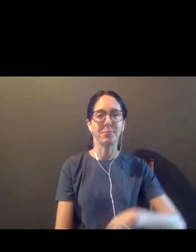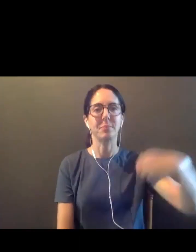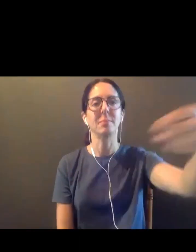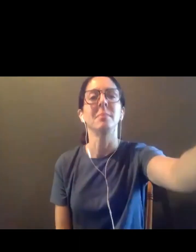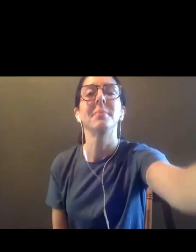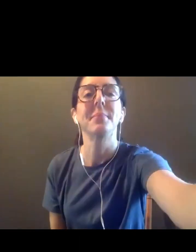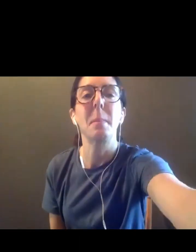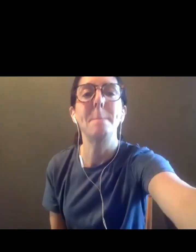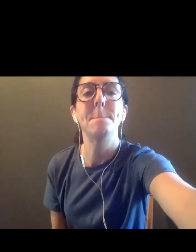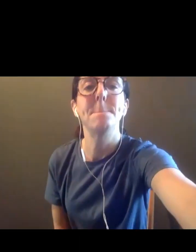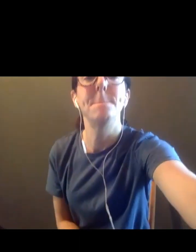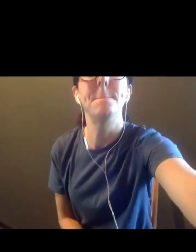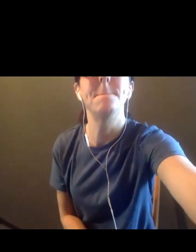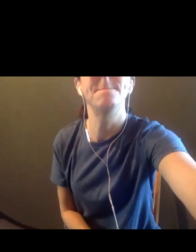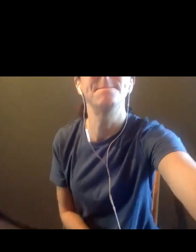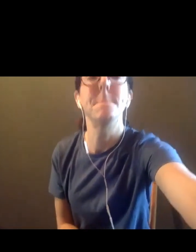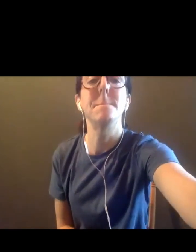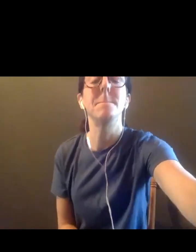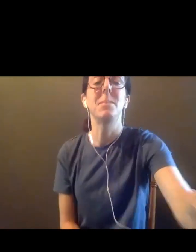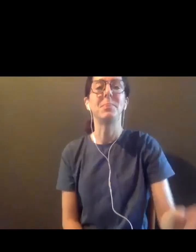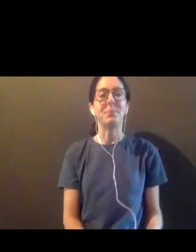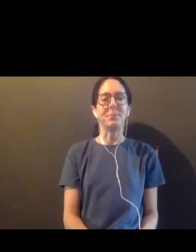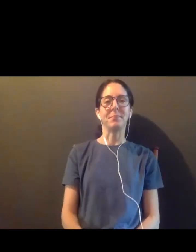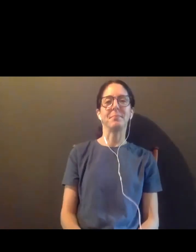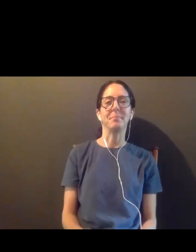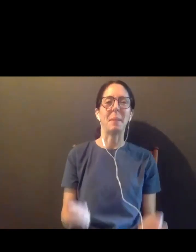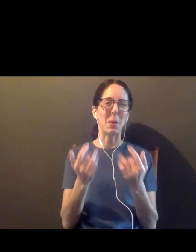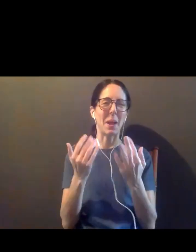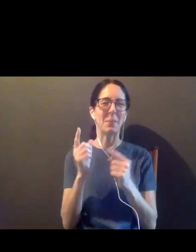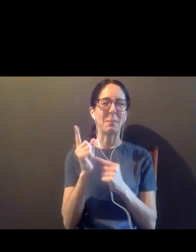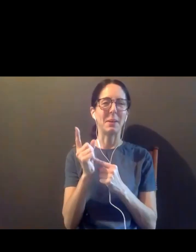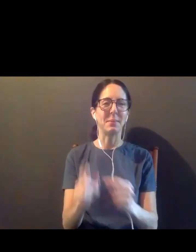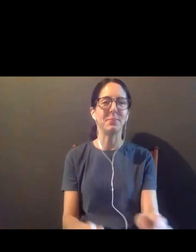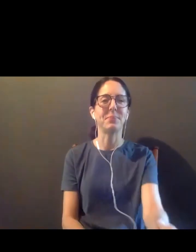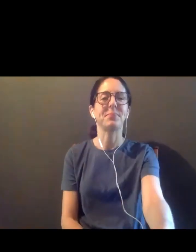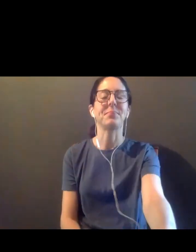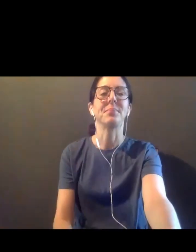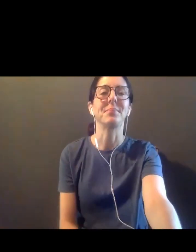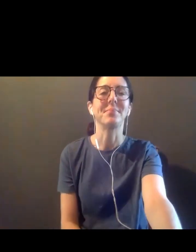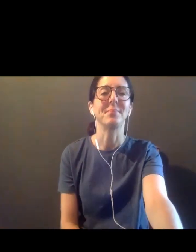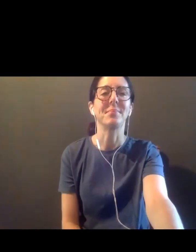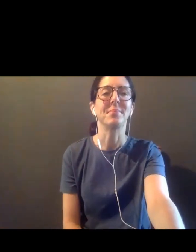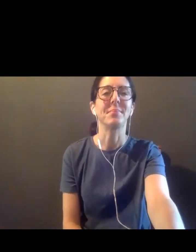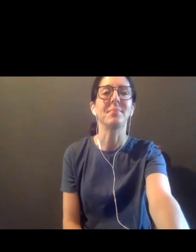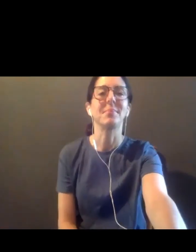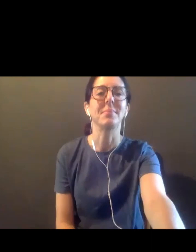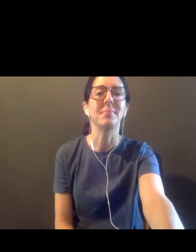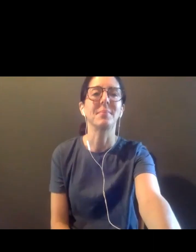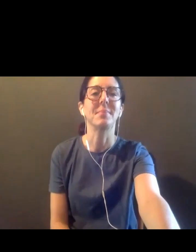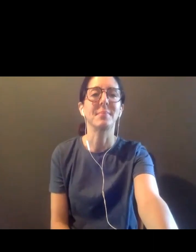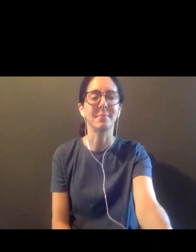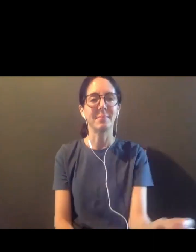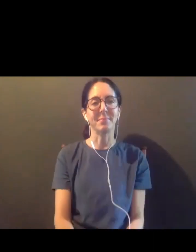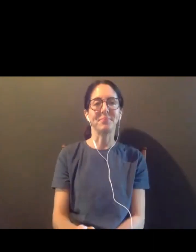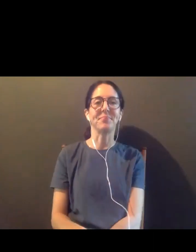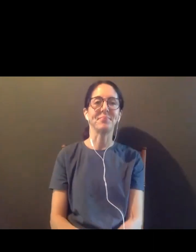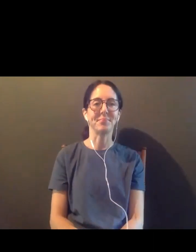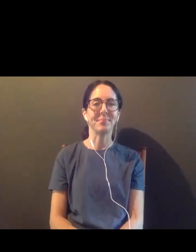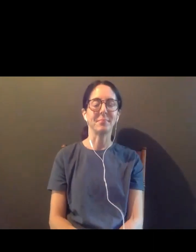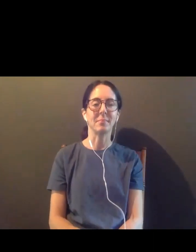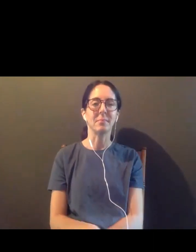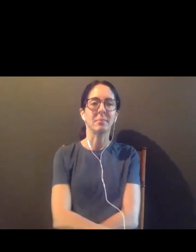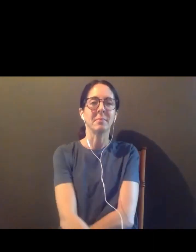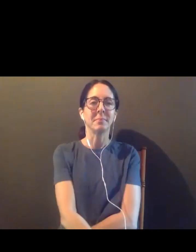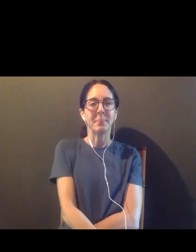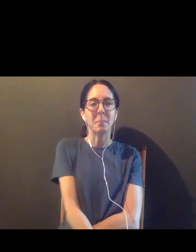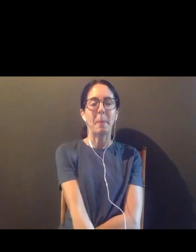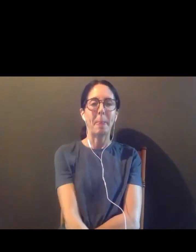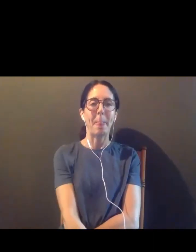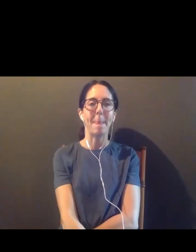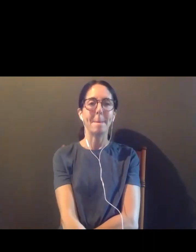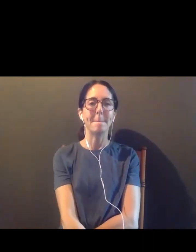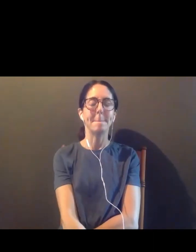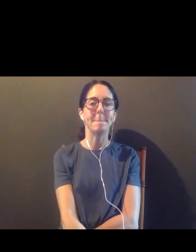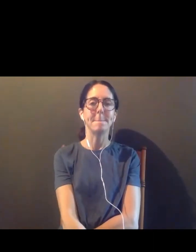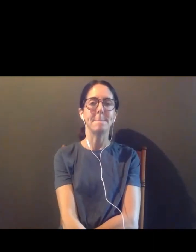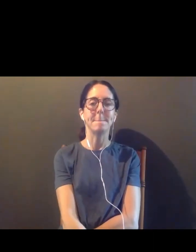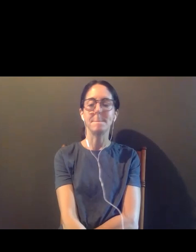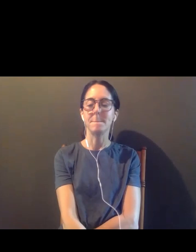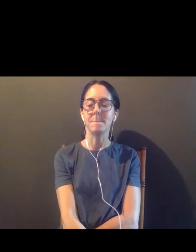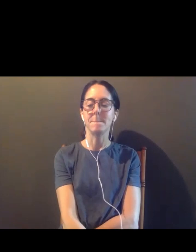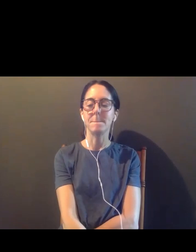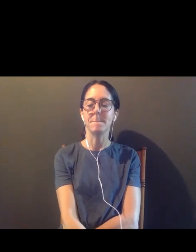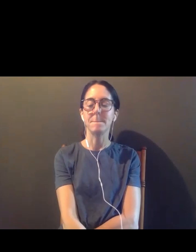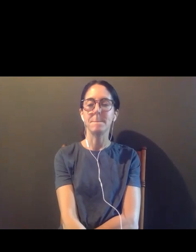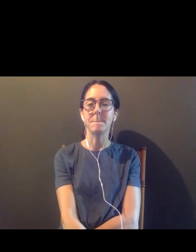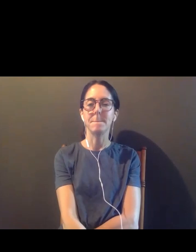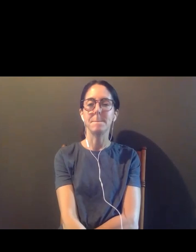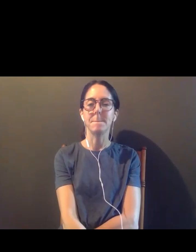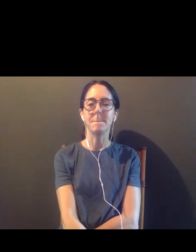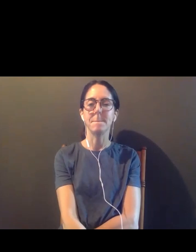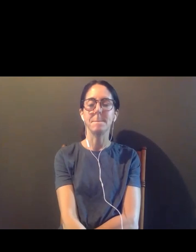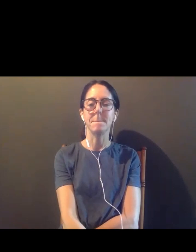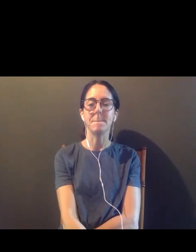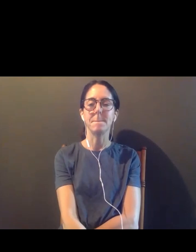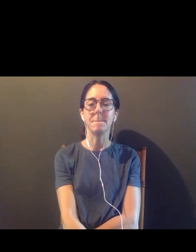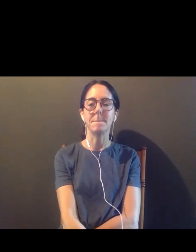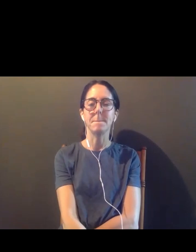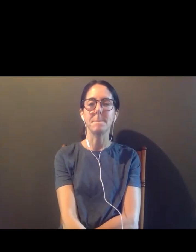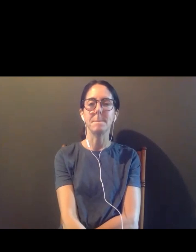I will give you another moment.